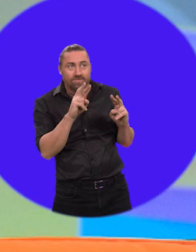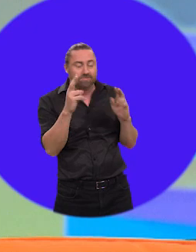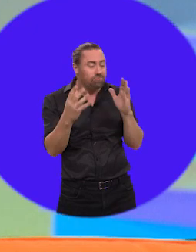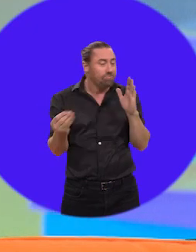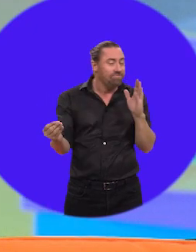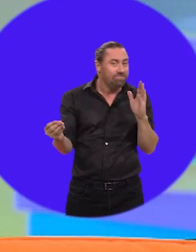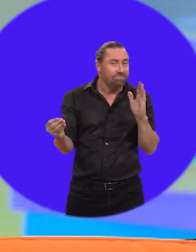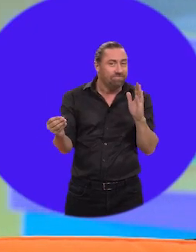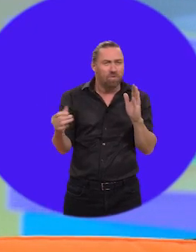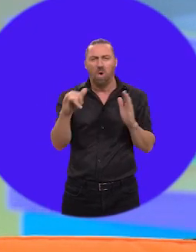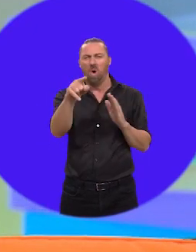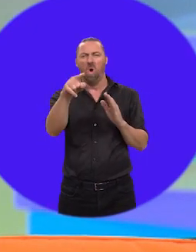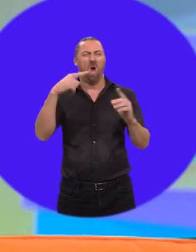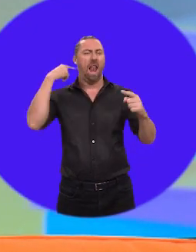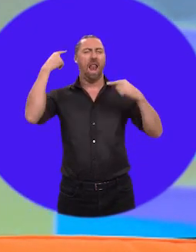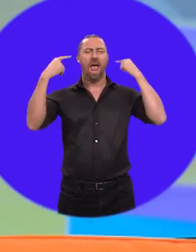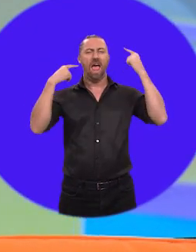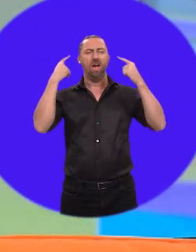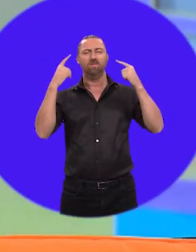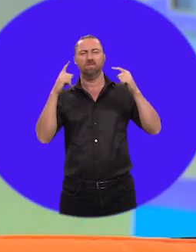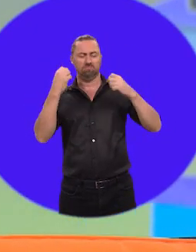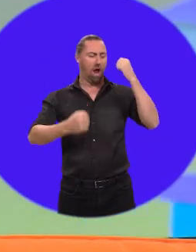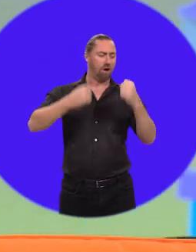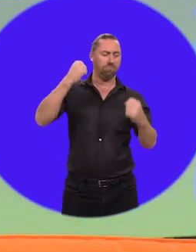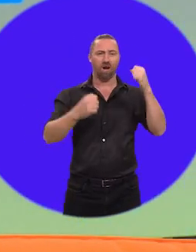Or perhaps you're loud and noisy, like Mary's family.